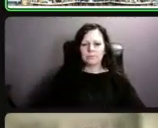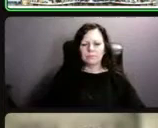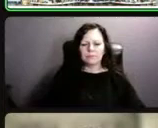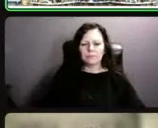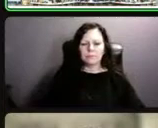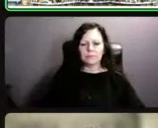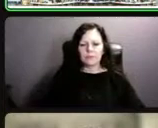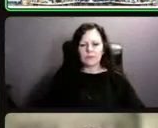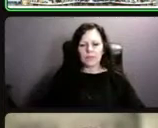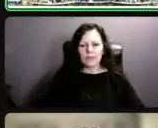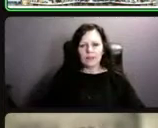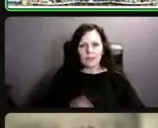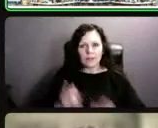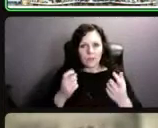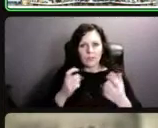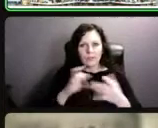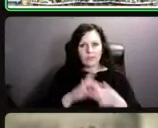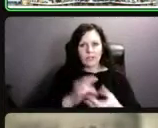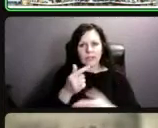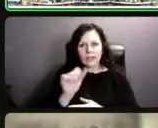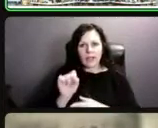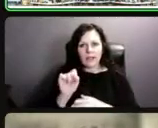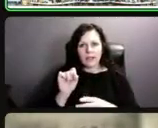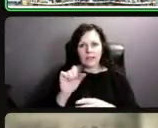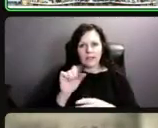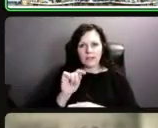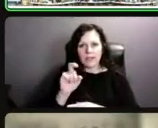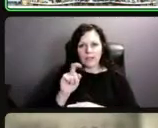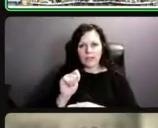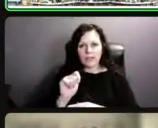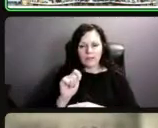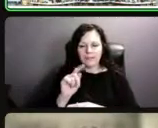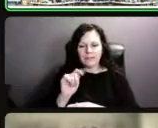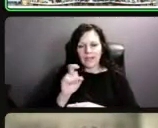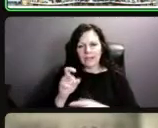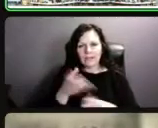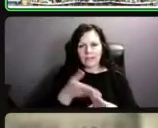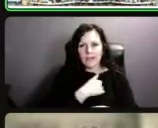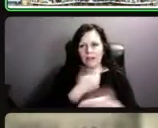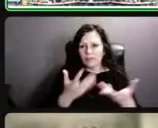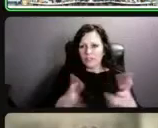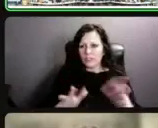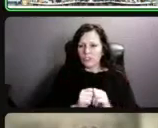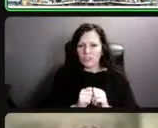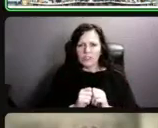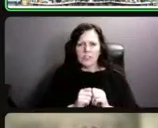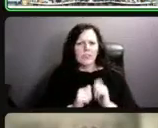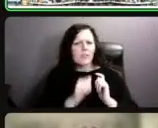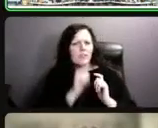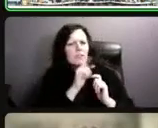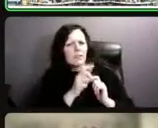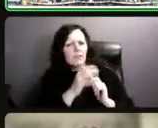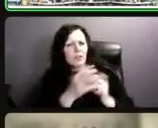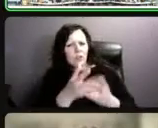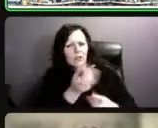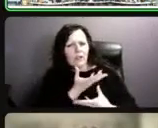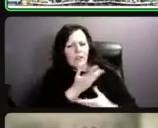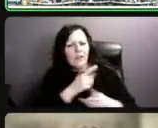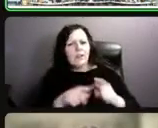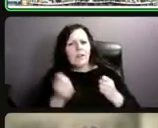IS LOGICAL.